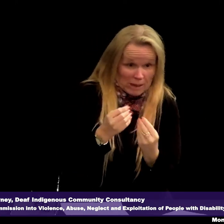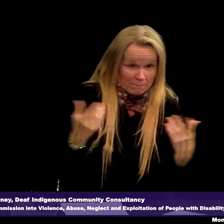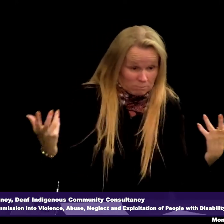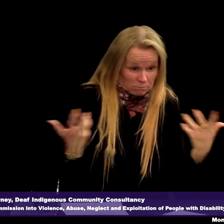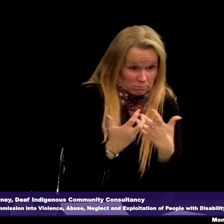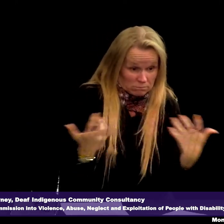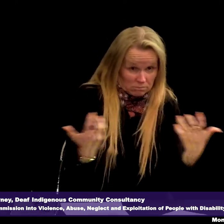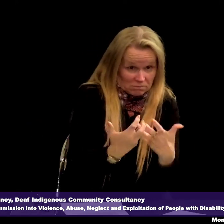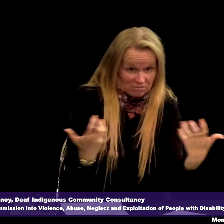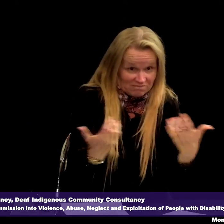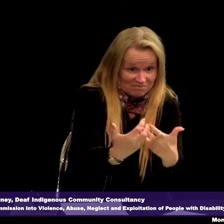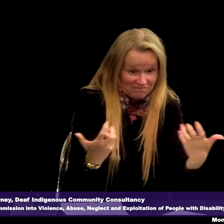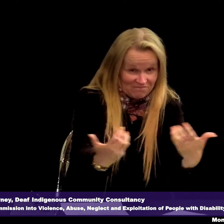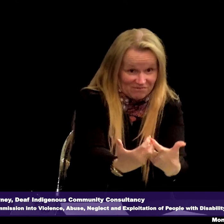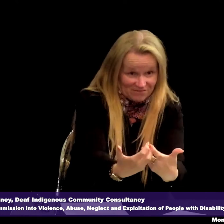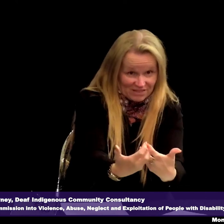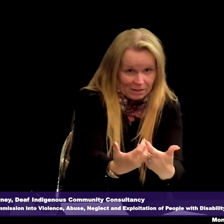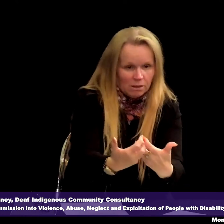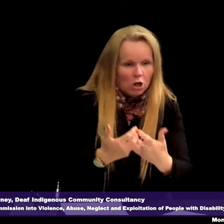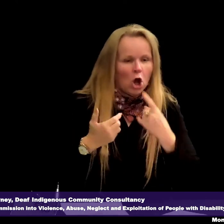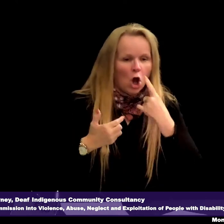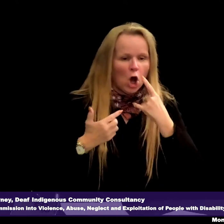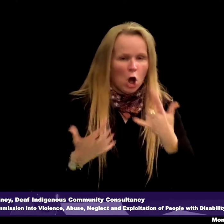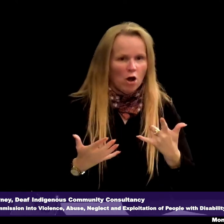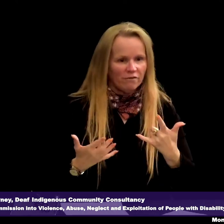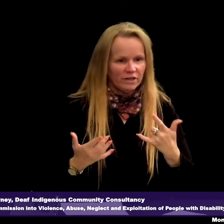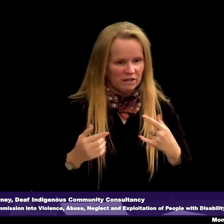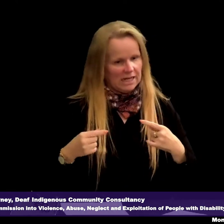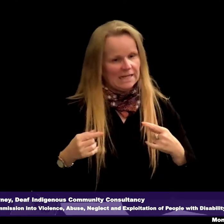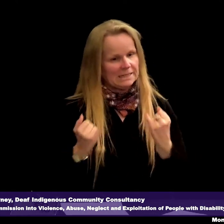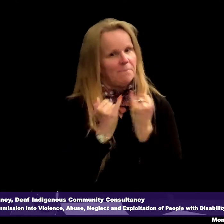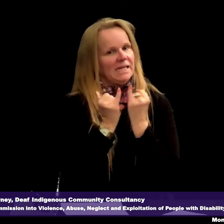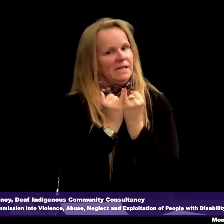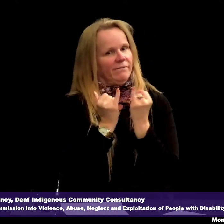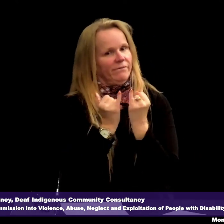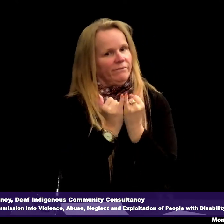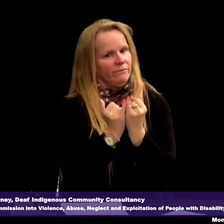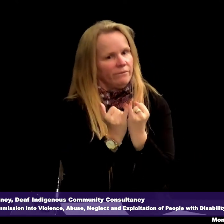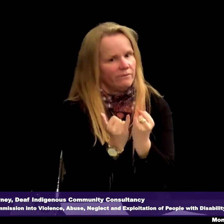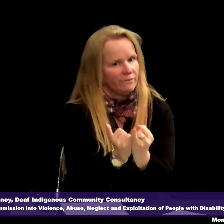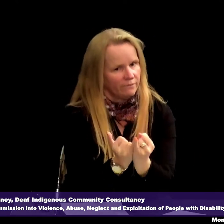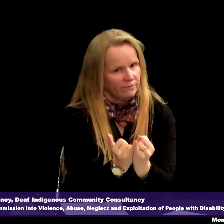to actually make those two systems talk to each other, and try to find a good fit, often it's quite competitive.